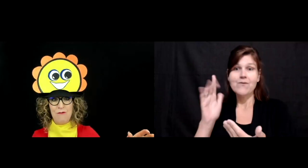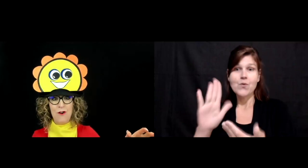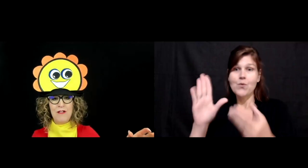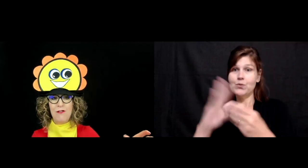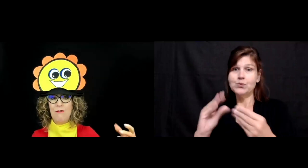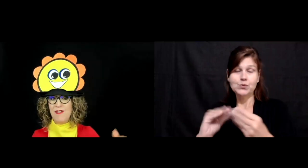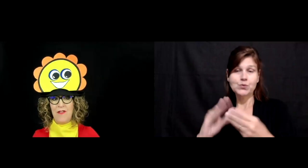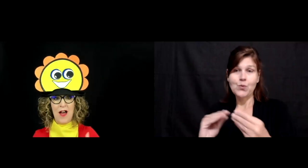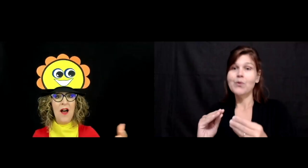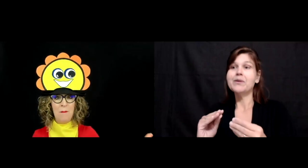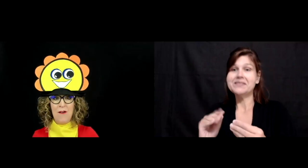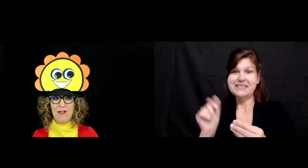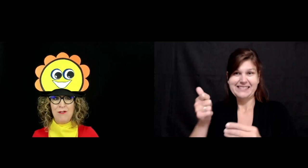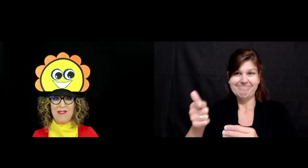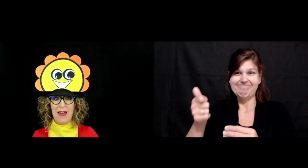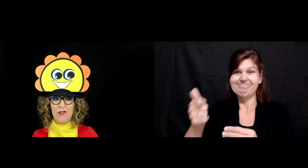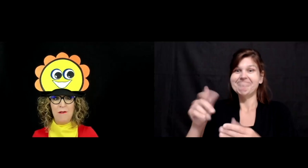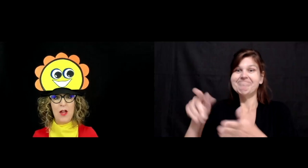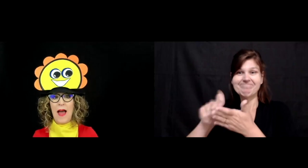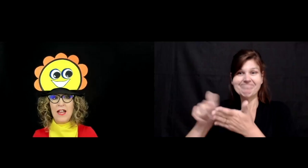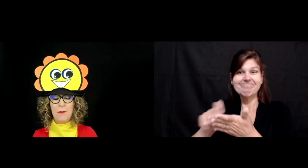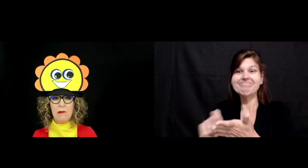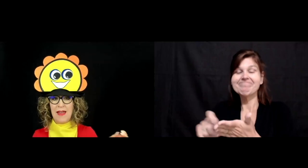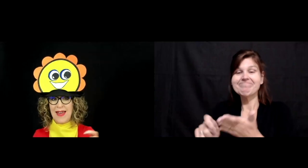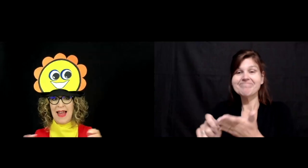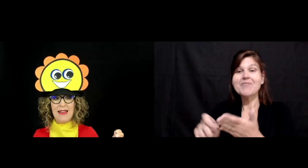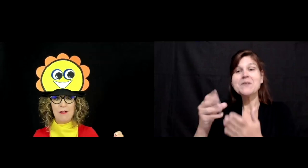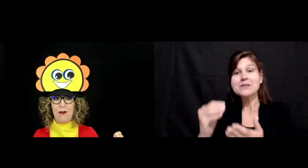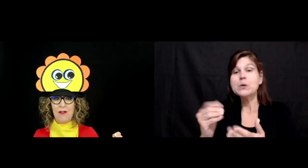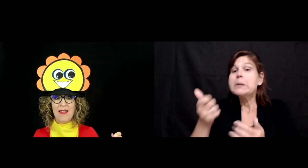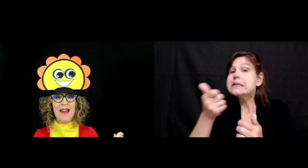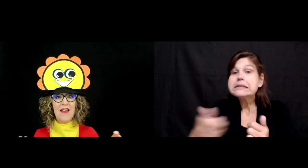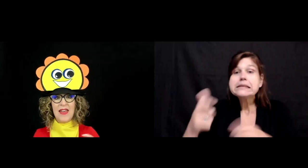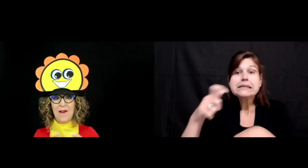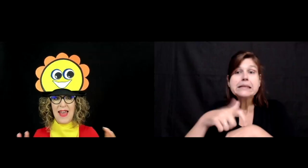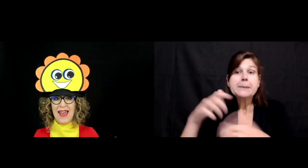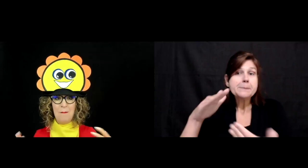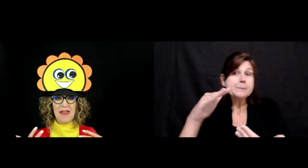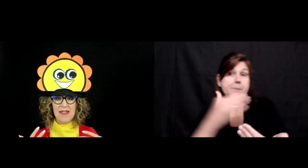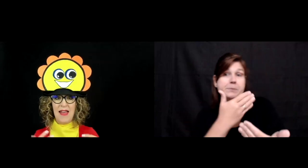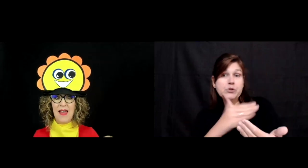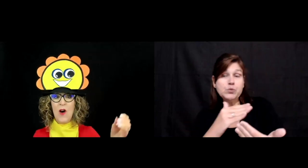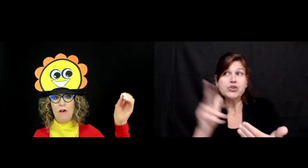for all the stories on that "Marvin's Story Time Show." So any music and any songs that you hear me sing